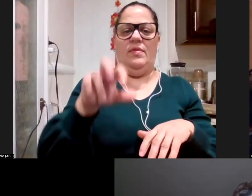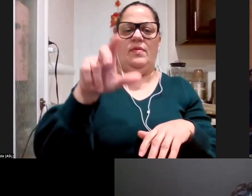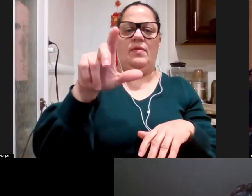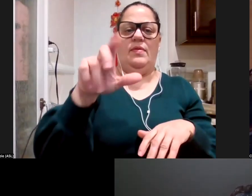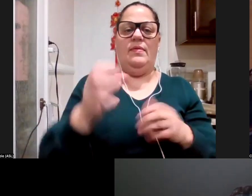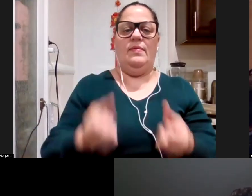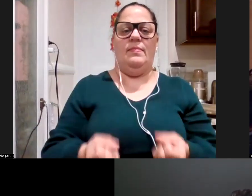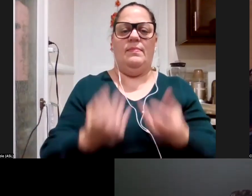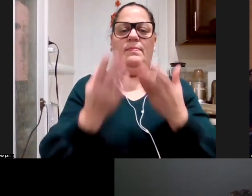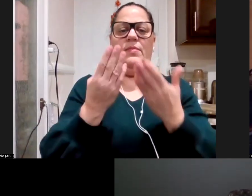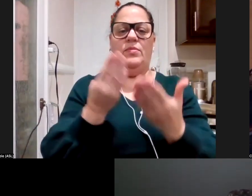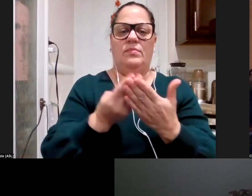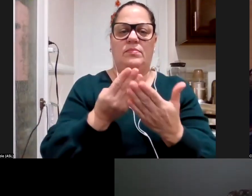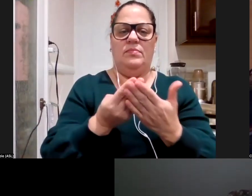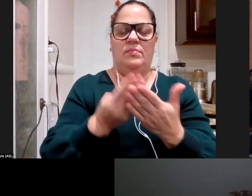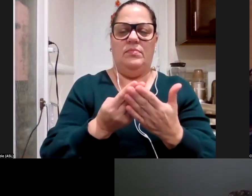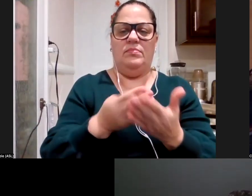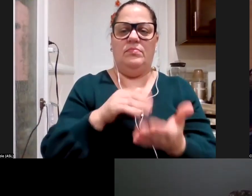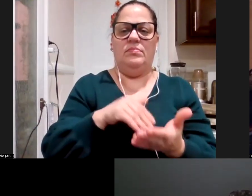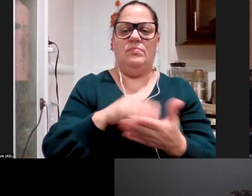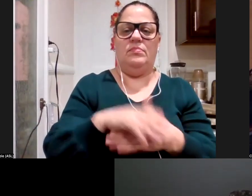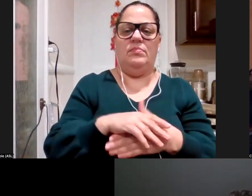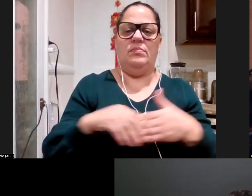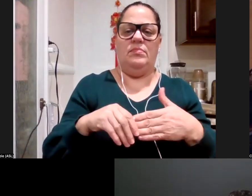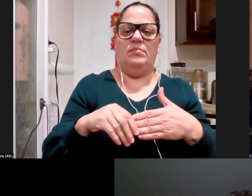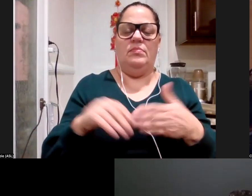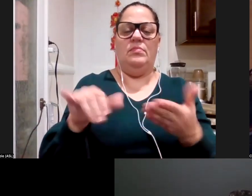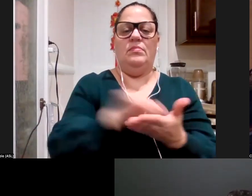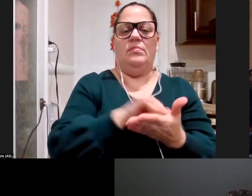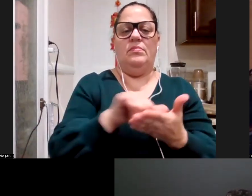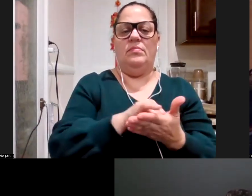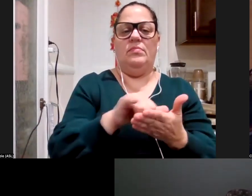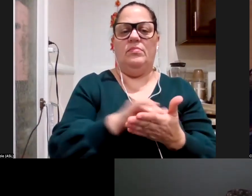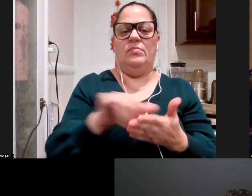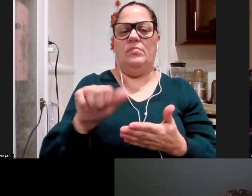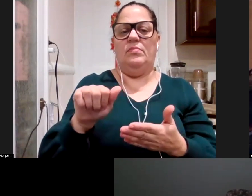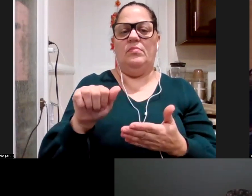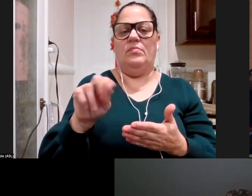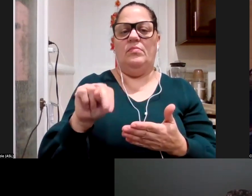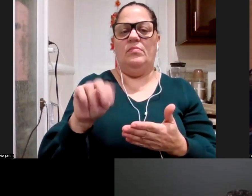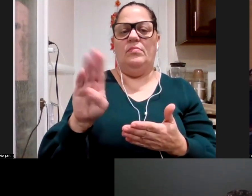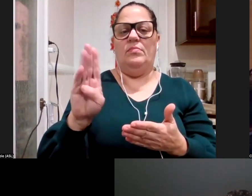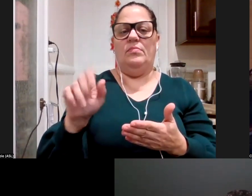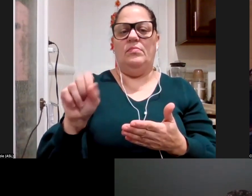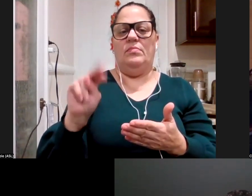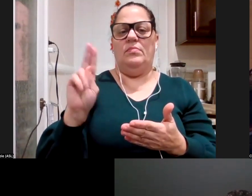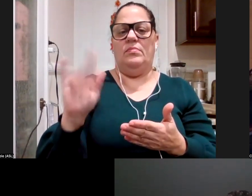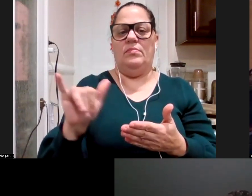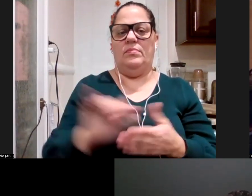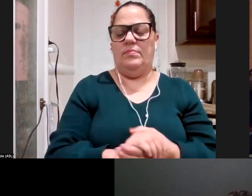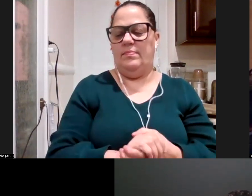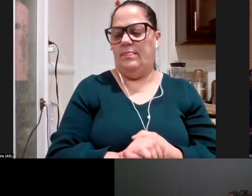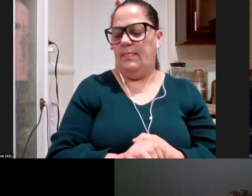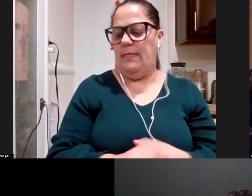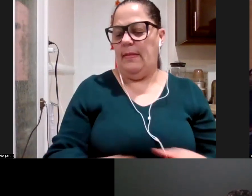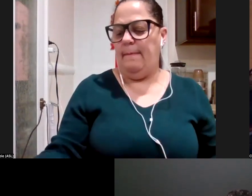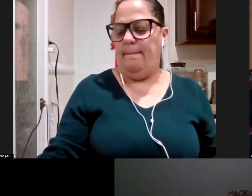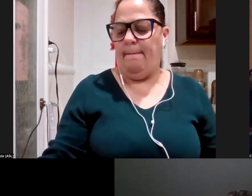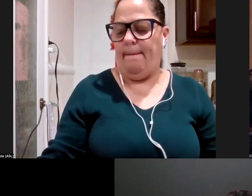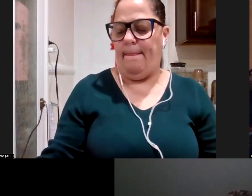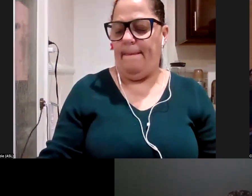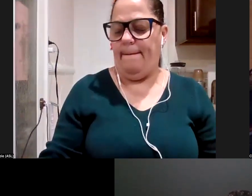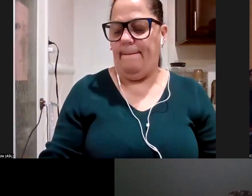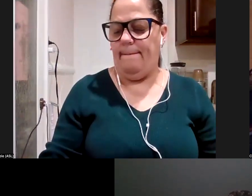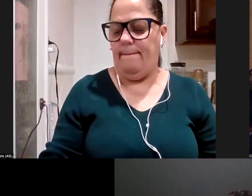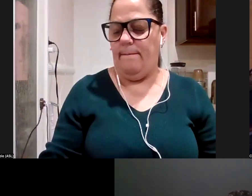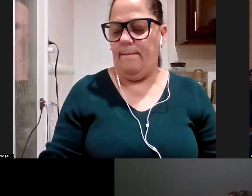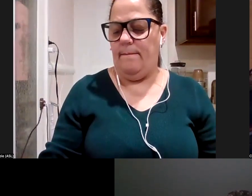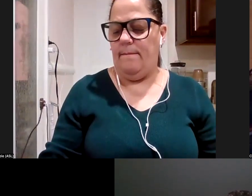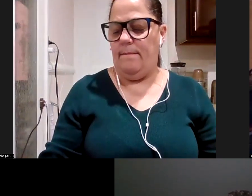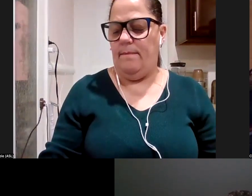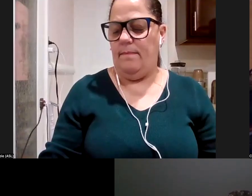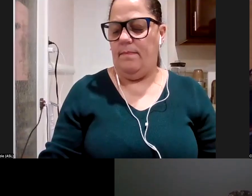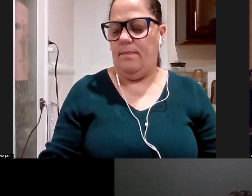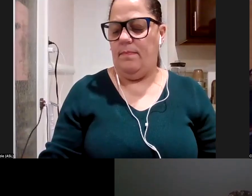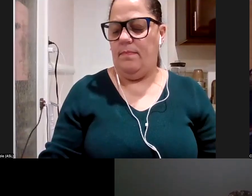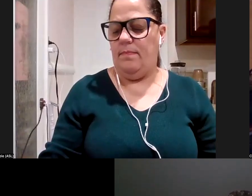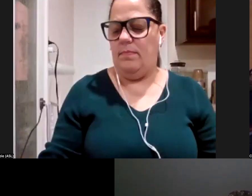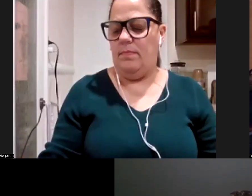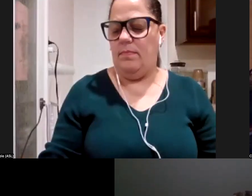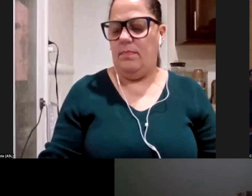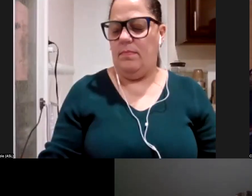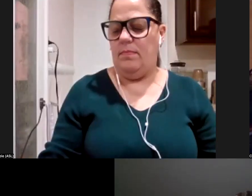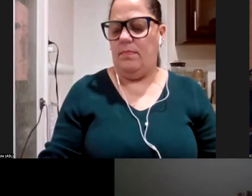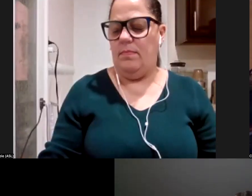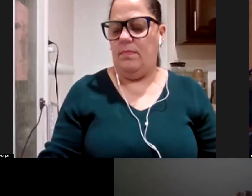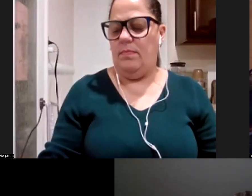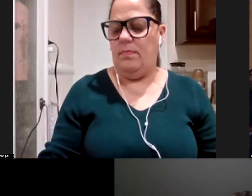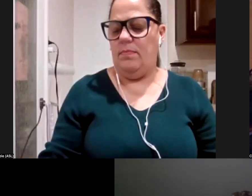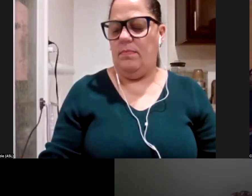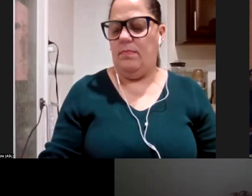in the New York State Capitol in Albany. [ALICE] We can open it up for questions